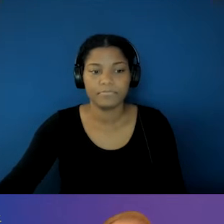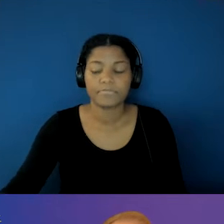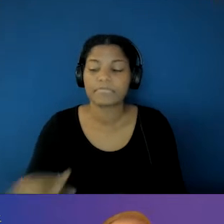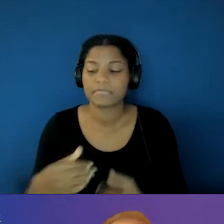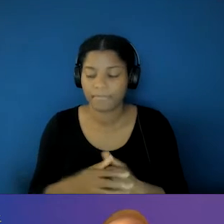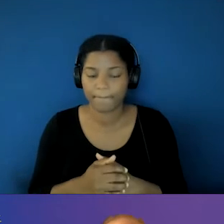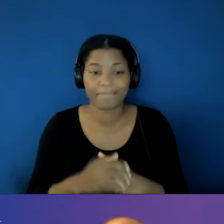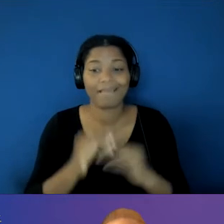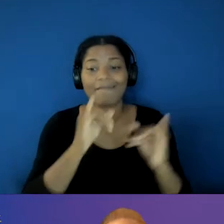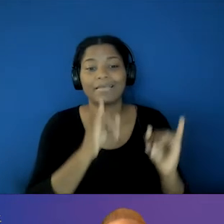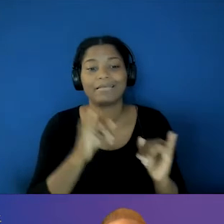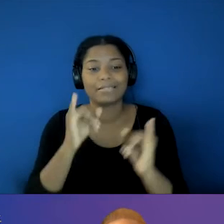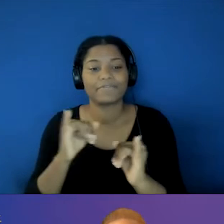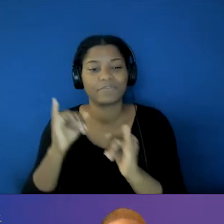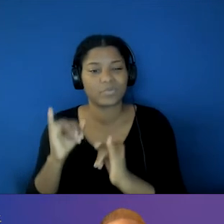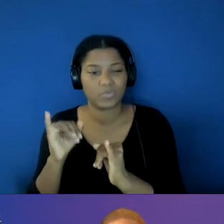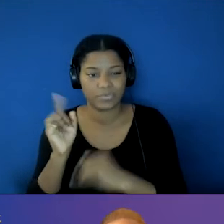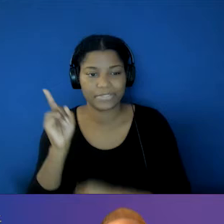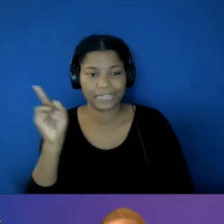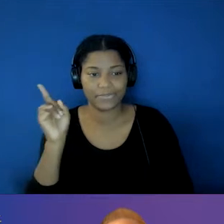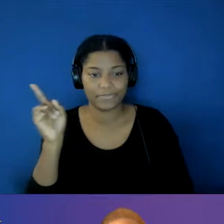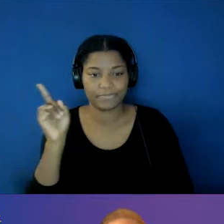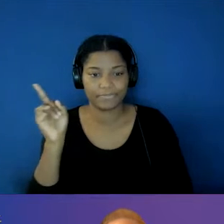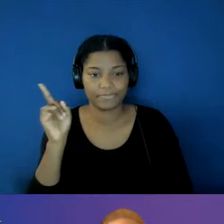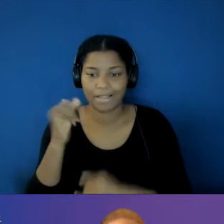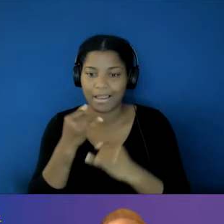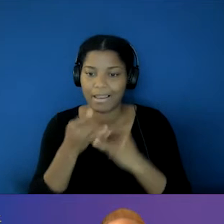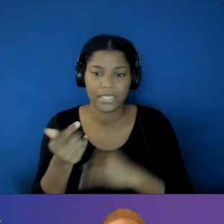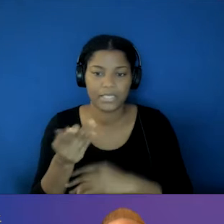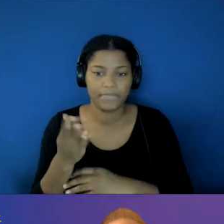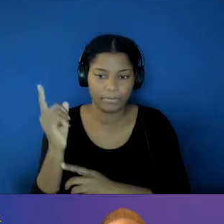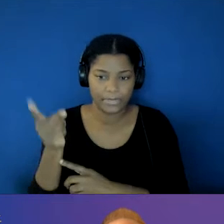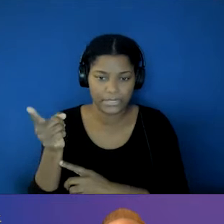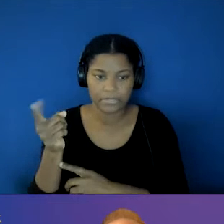individual items here in the last few minutes that I have, so I'm not going to dwell on them,